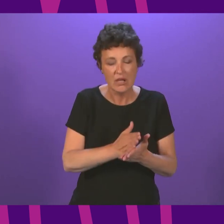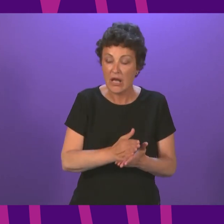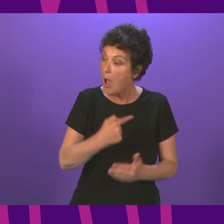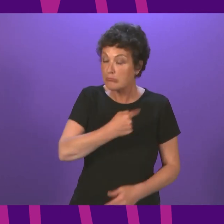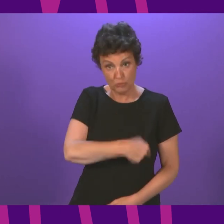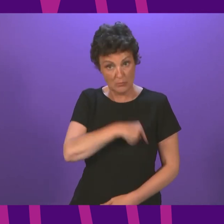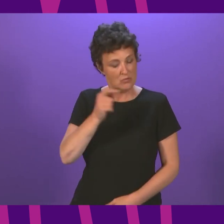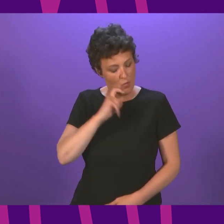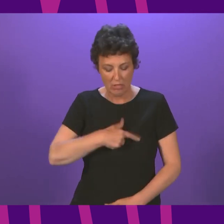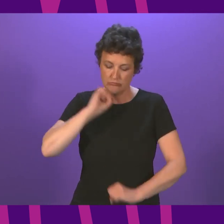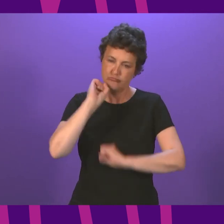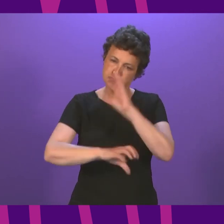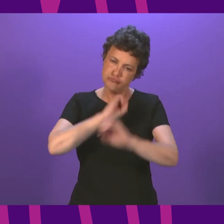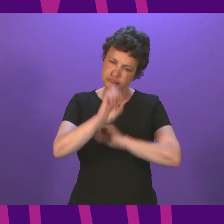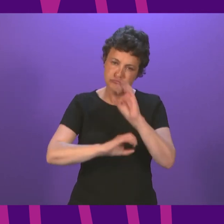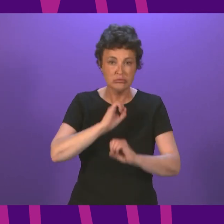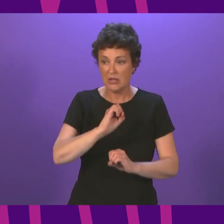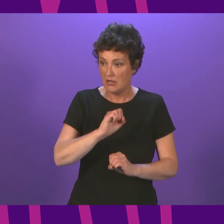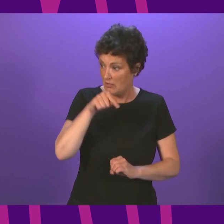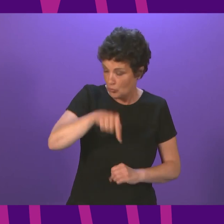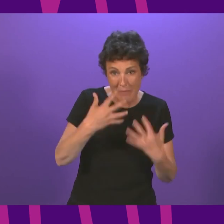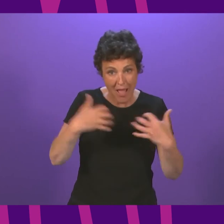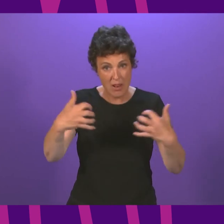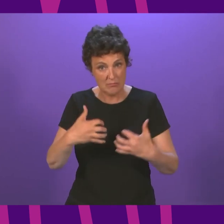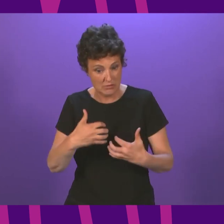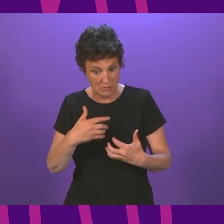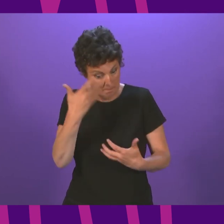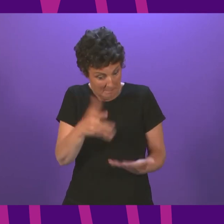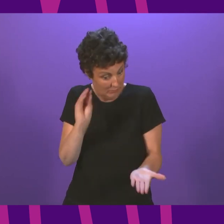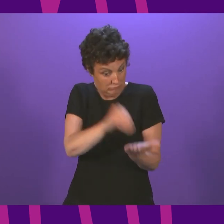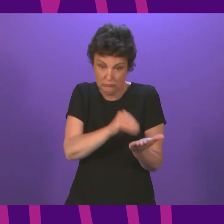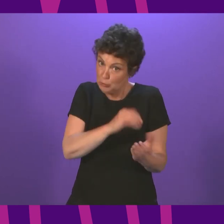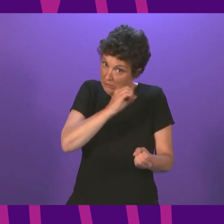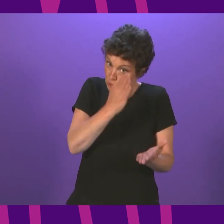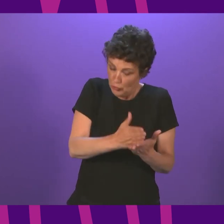Members: No.